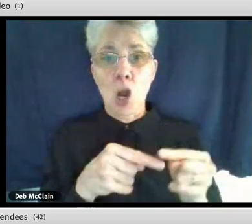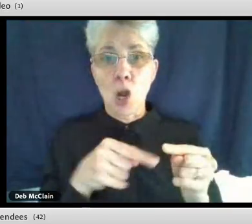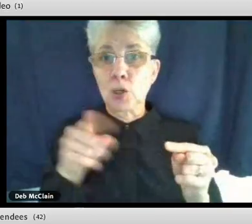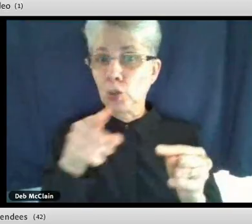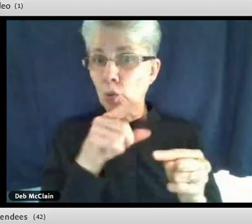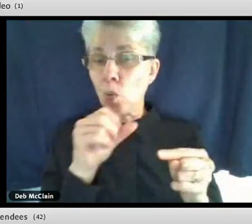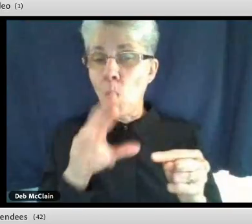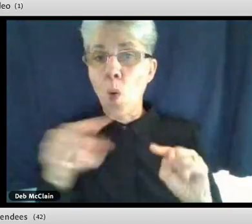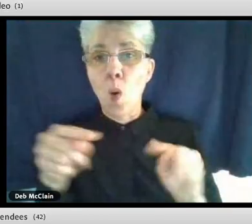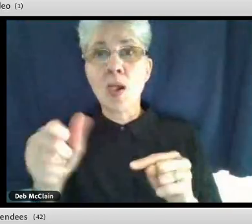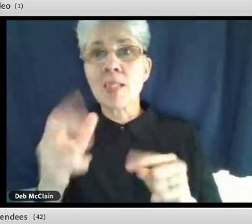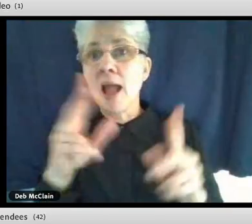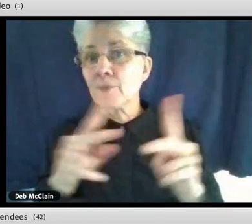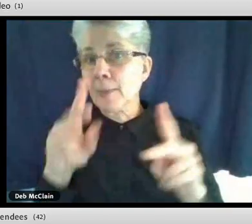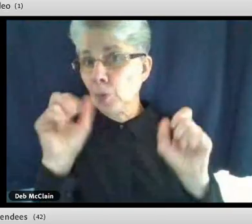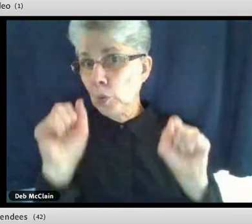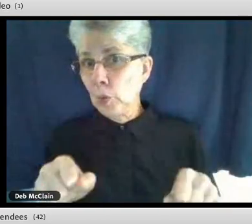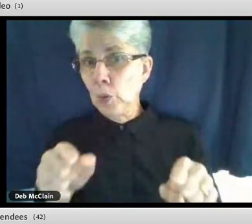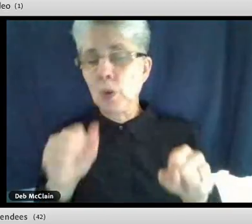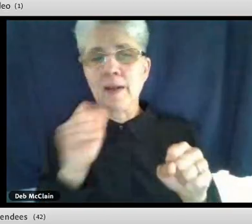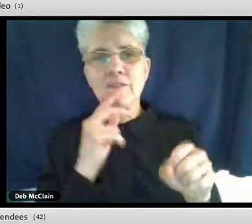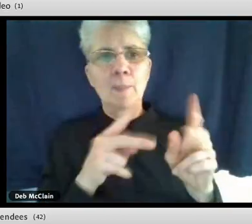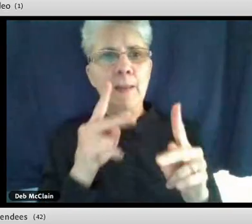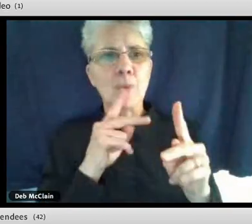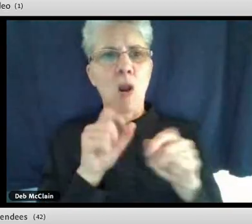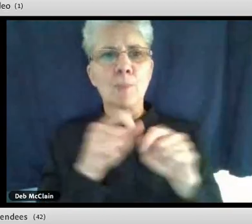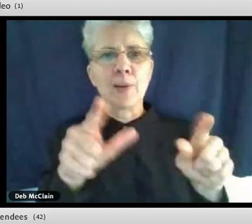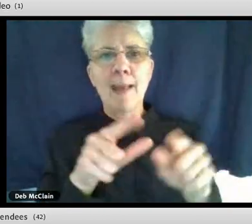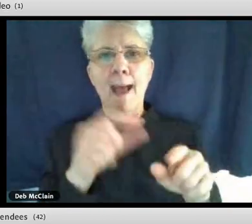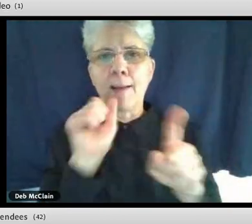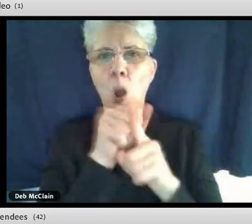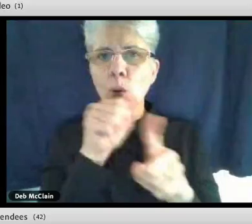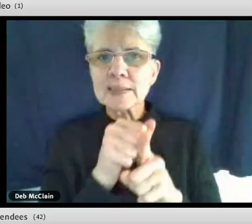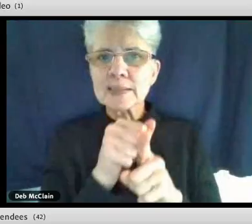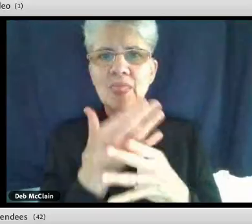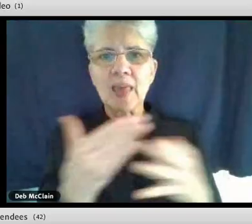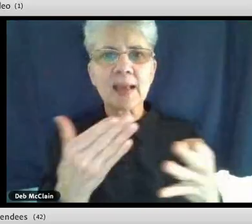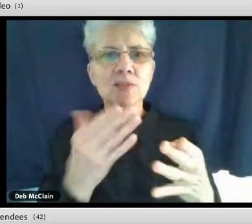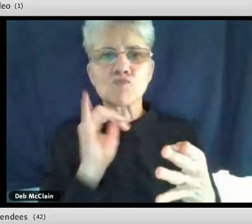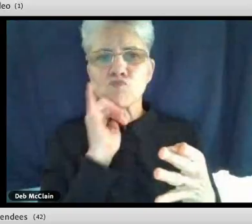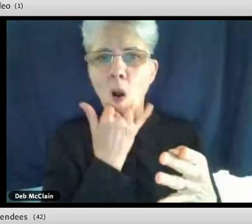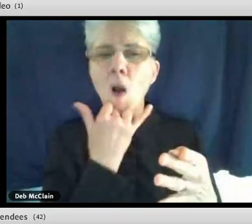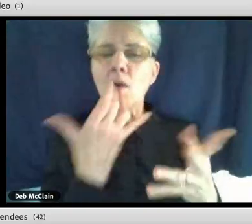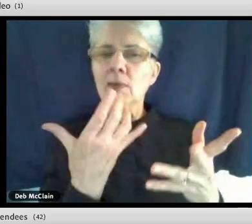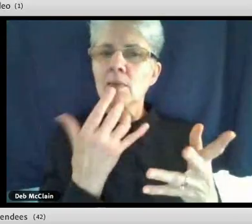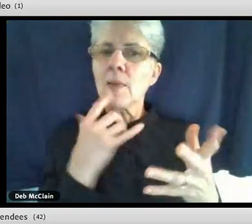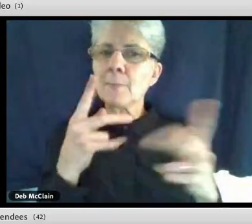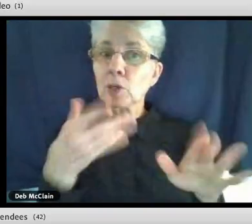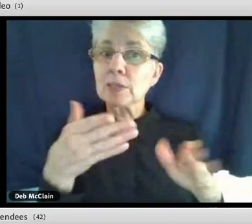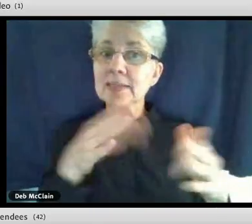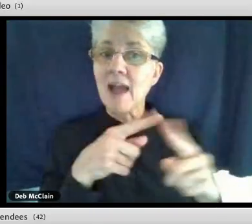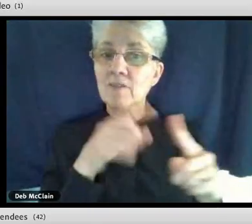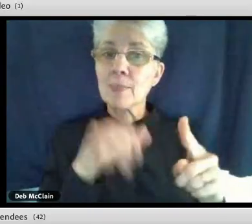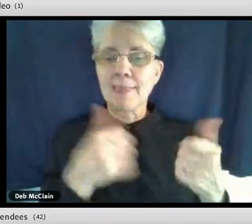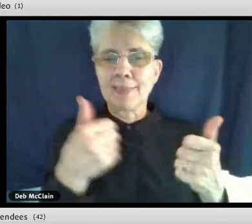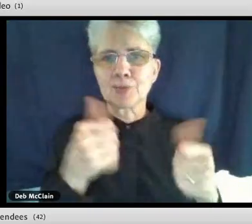Right now, especially with coronavirus, it can hurt you, or it can hurt a lot of people. You know, if there's two people are putting out hoaxes and different treatments and things,